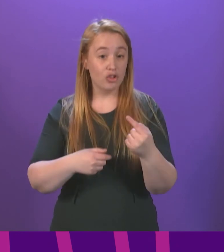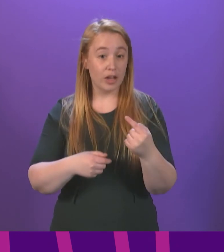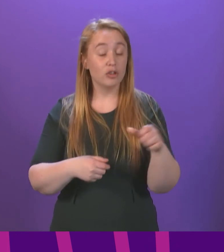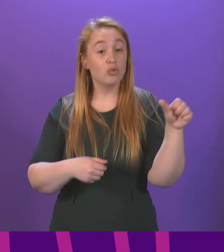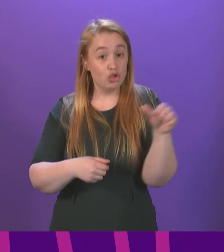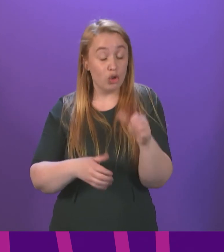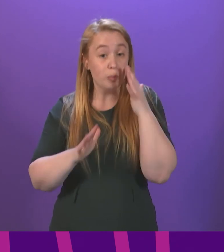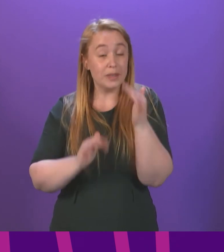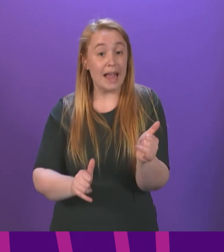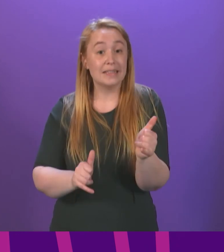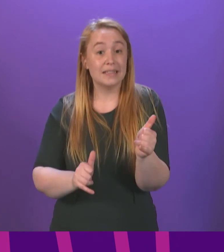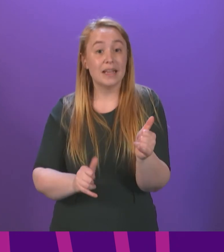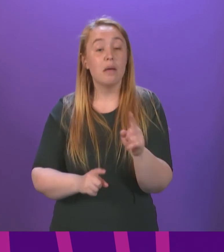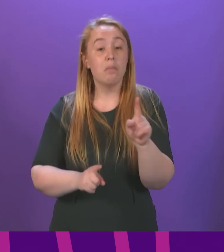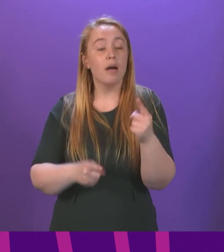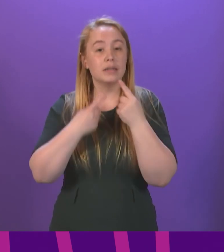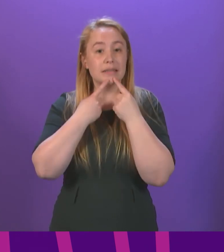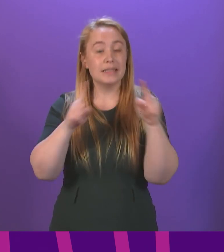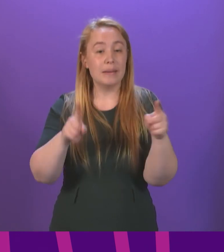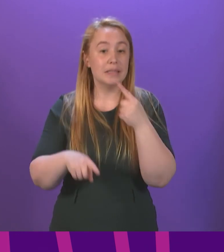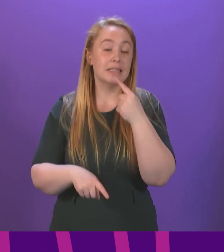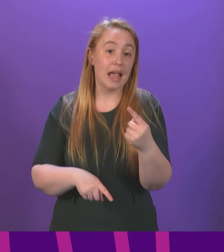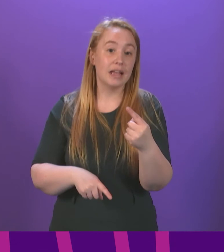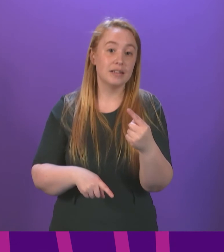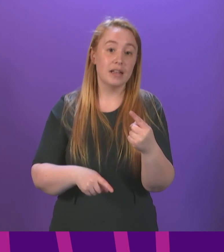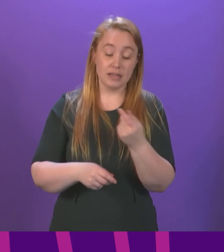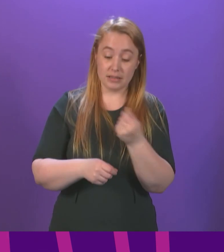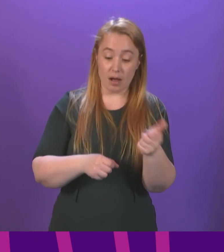important areas. As I outlined in my statement, in rolling out testing to the call centres